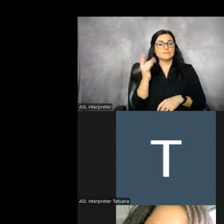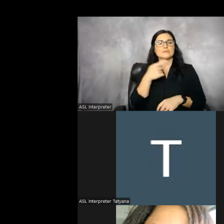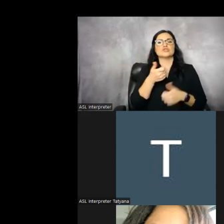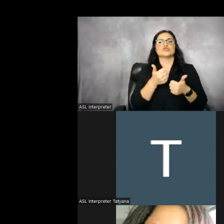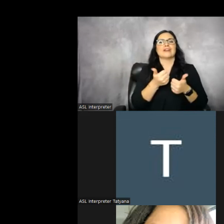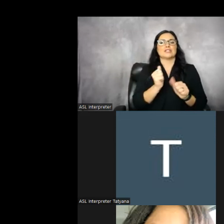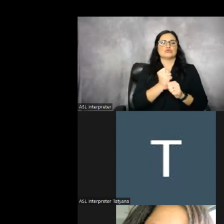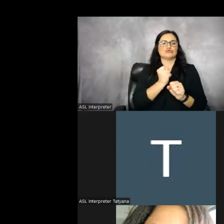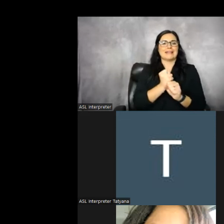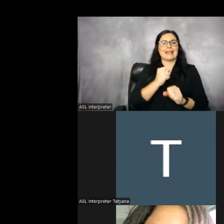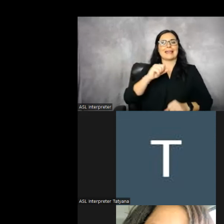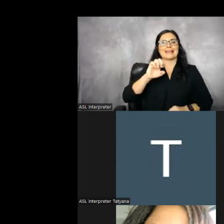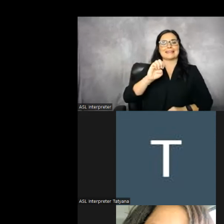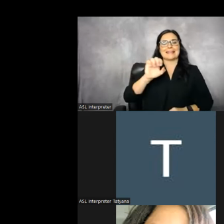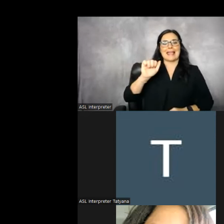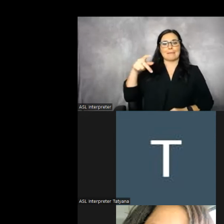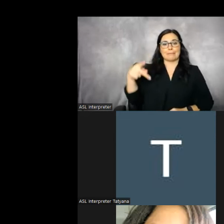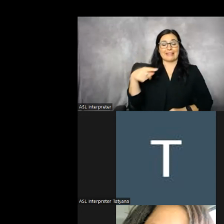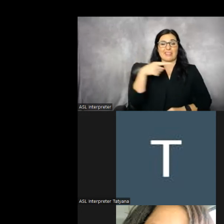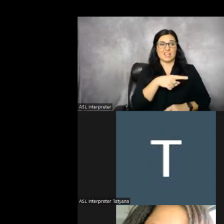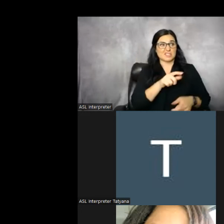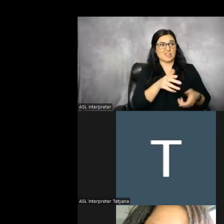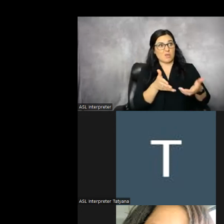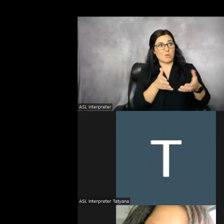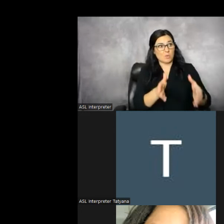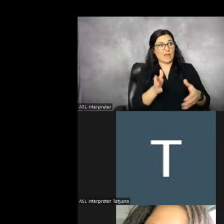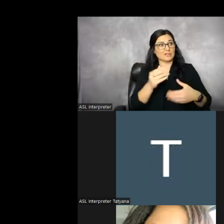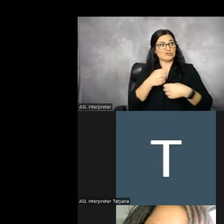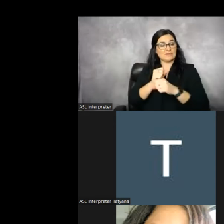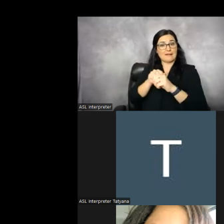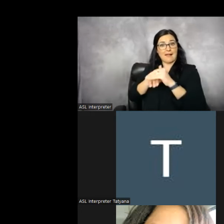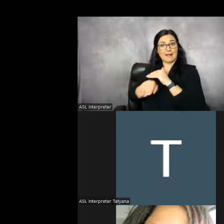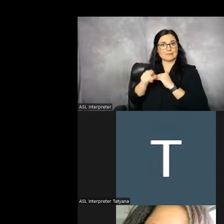to anticipate this is an alternate way of access for this group that's affected.